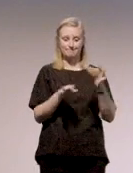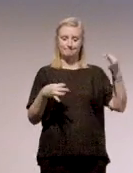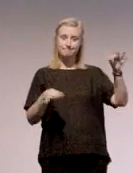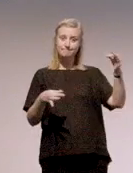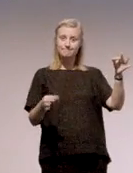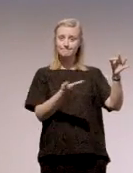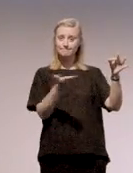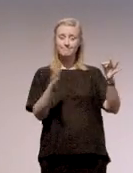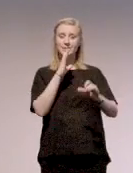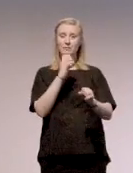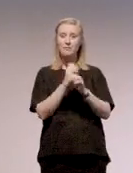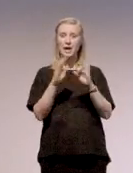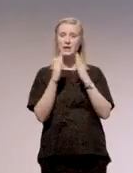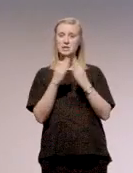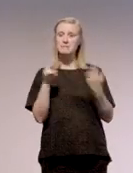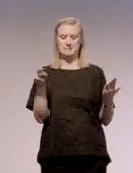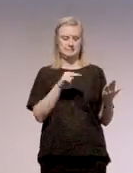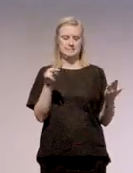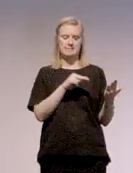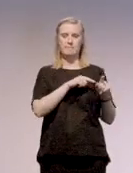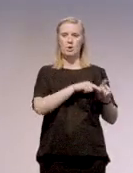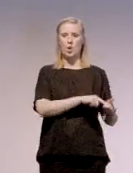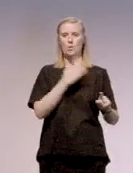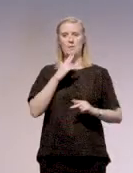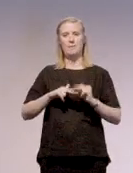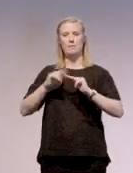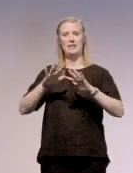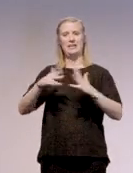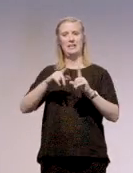reference when it comes to building digital things that they would need to build to.